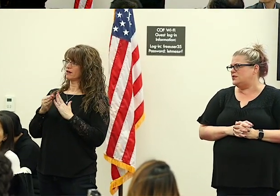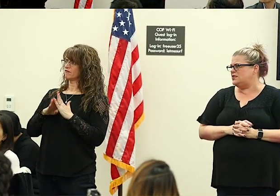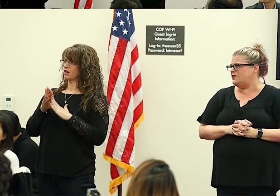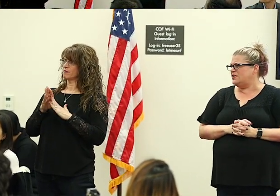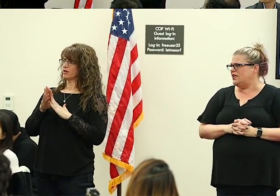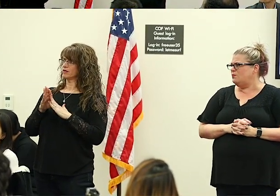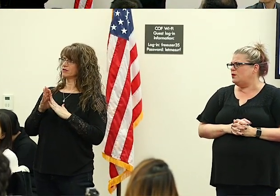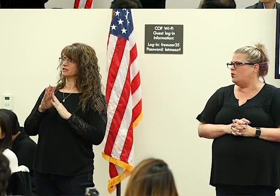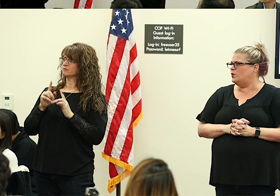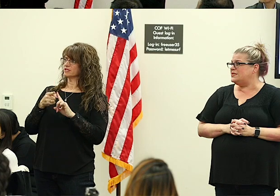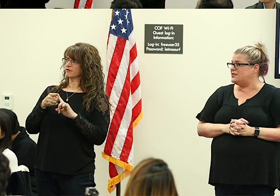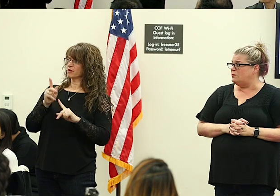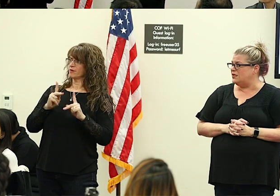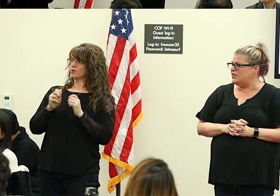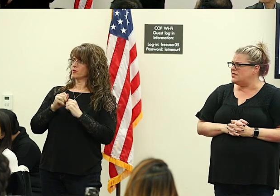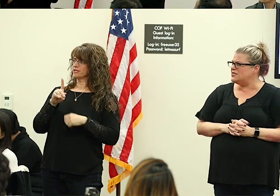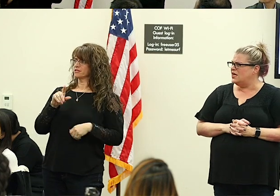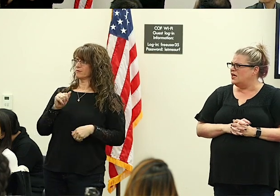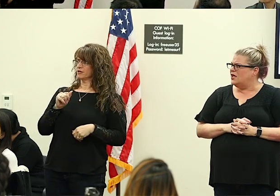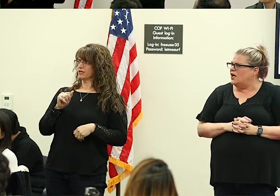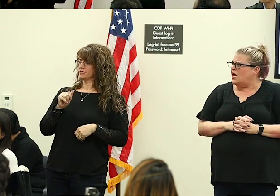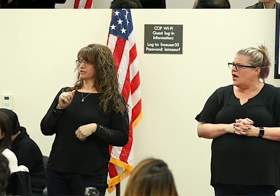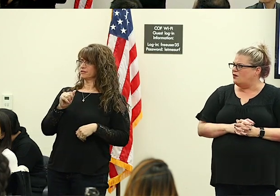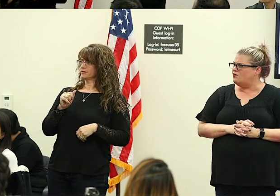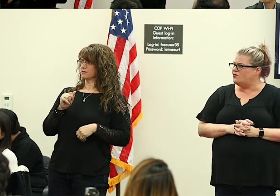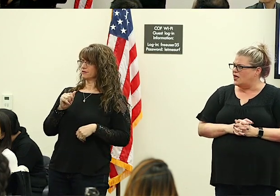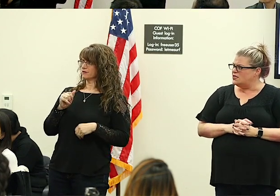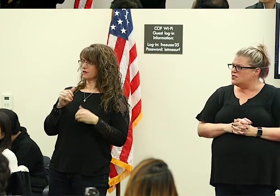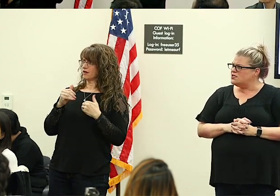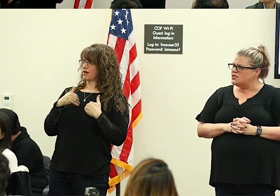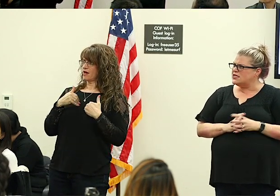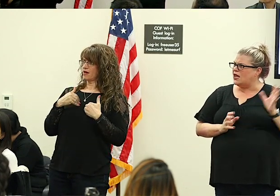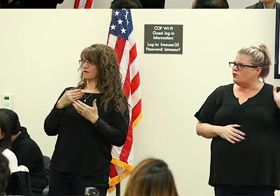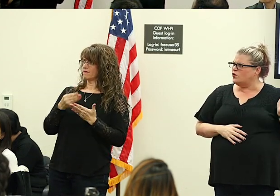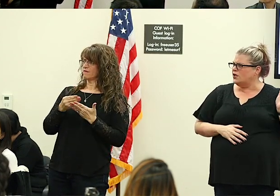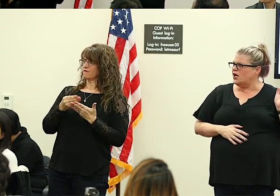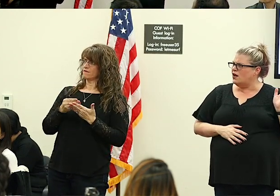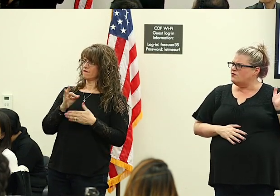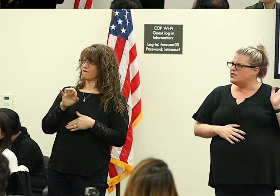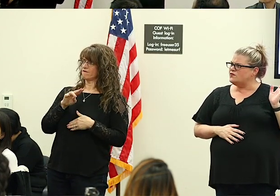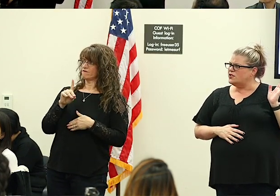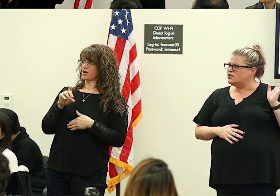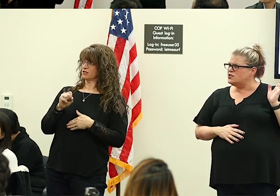specifically, people with disabilities have funds. Does California have these funds